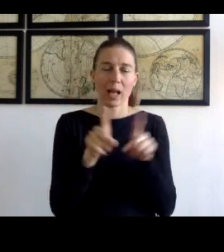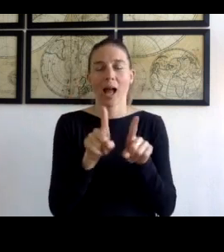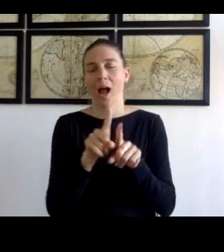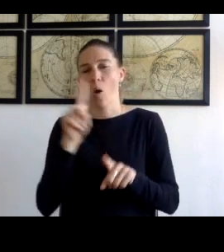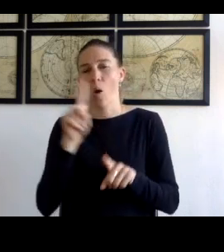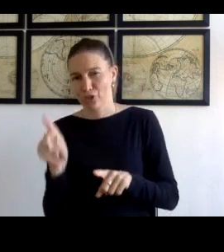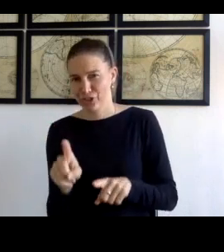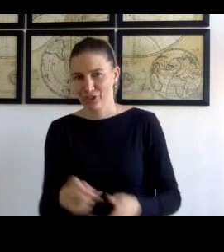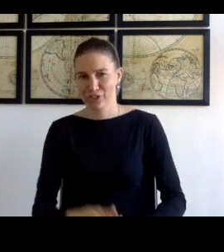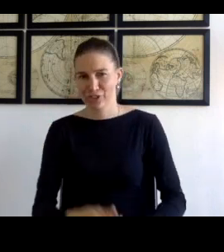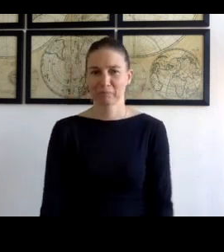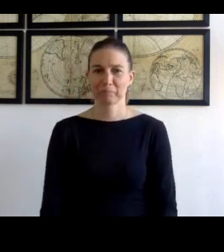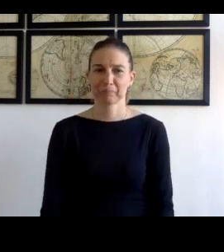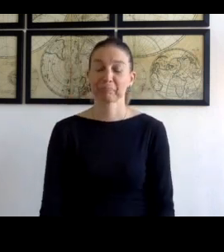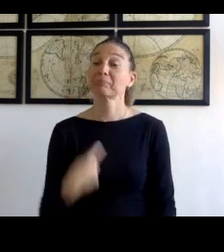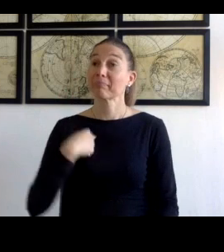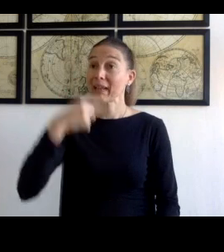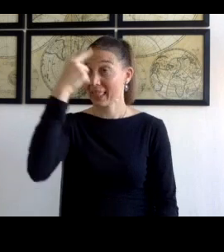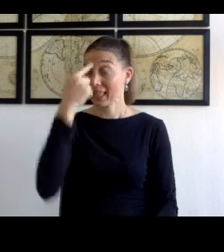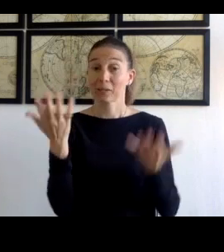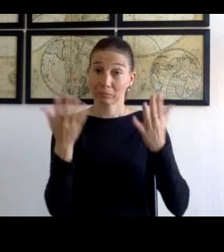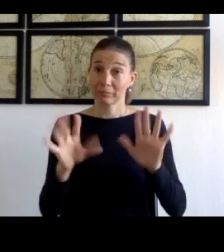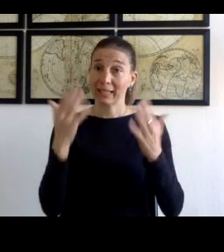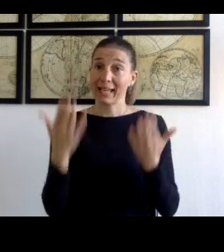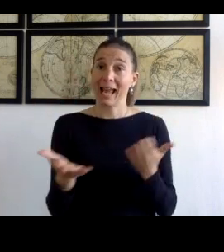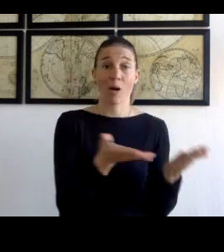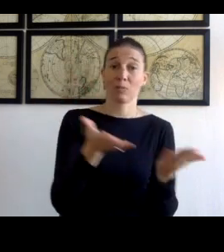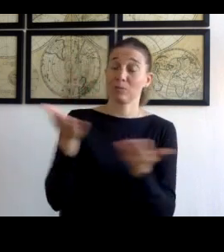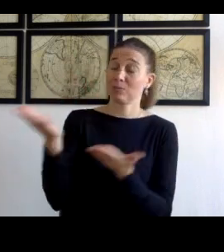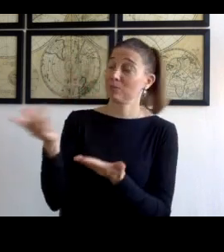And that's it. I hand over to Alejandro and please enjoy the webinar.